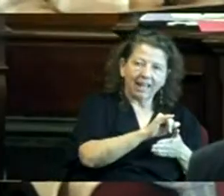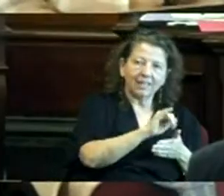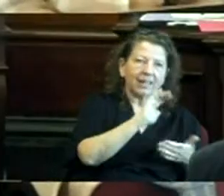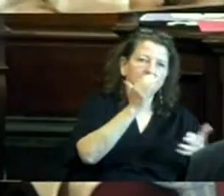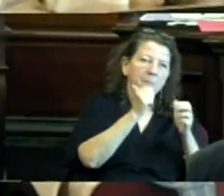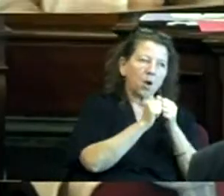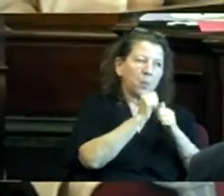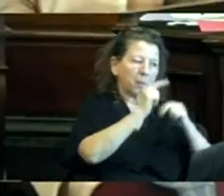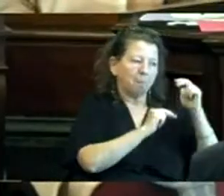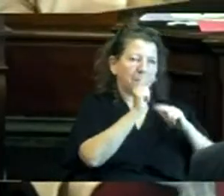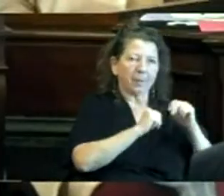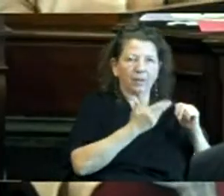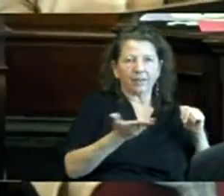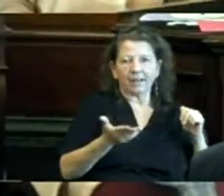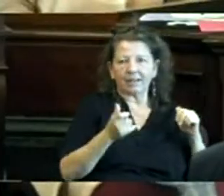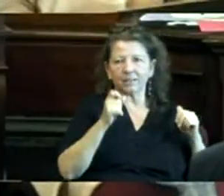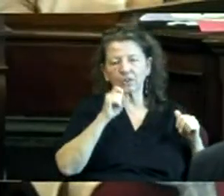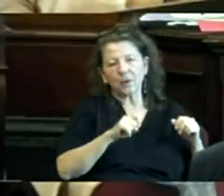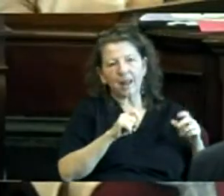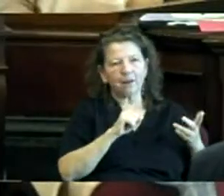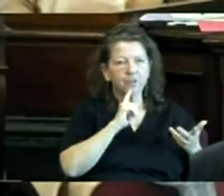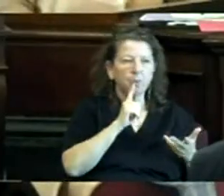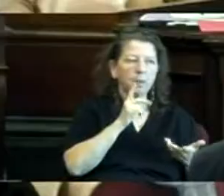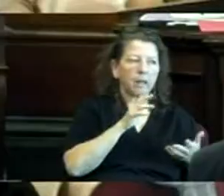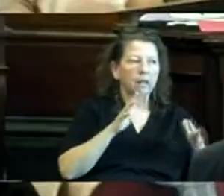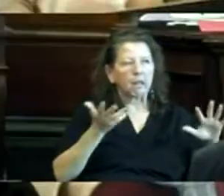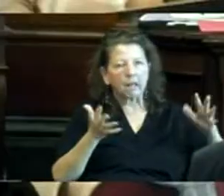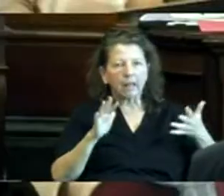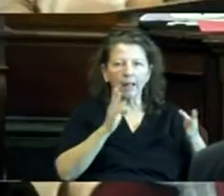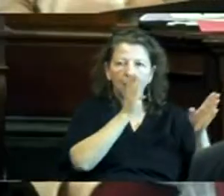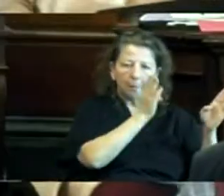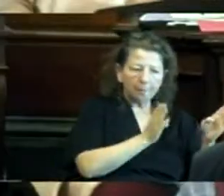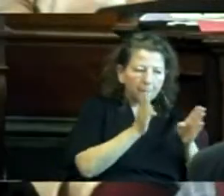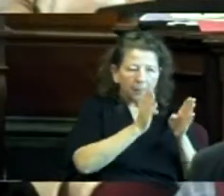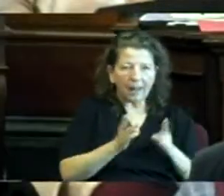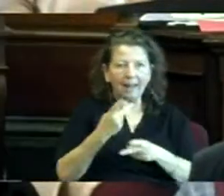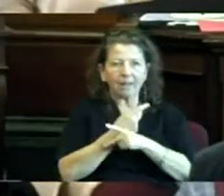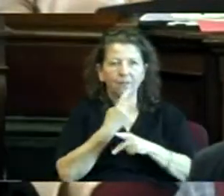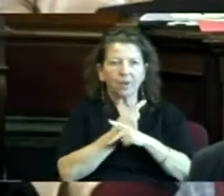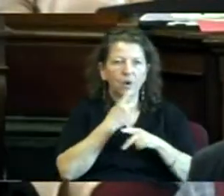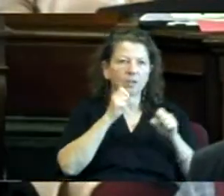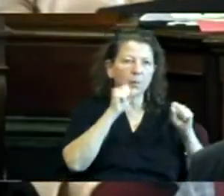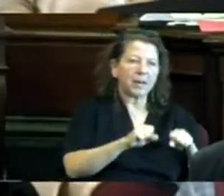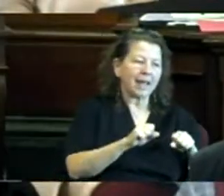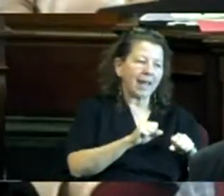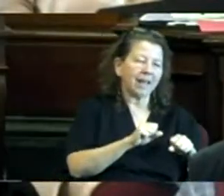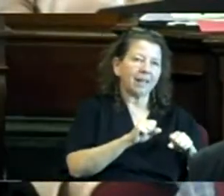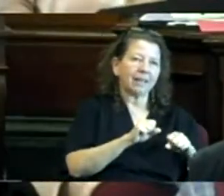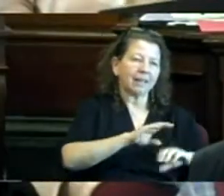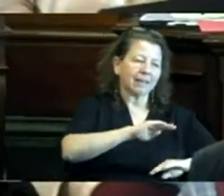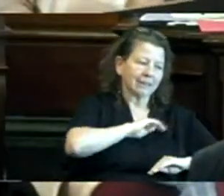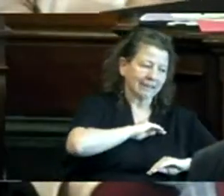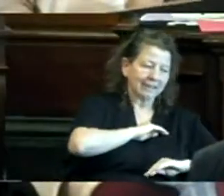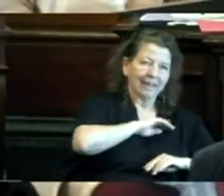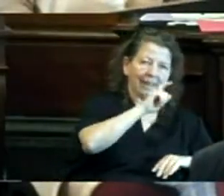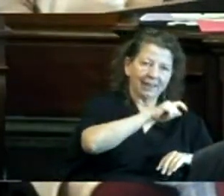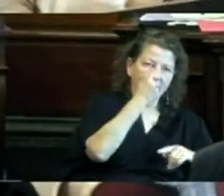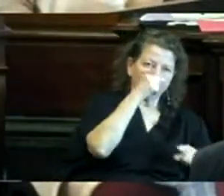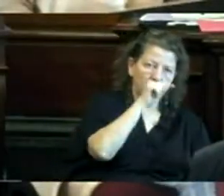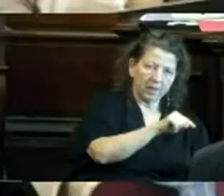reimburse you at the same level for that kind of activity as it does for stuff in the building. And so you have to go through a